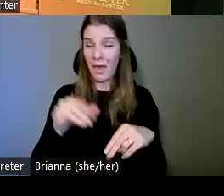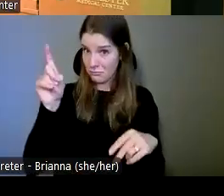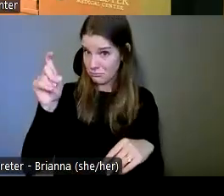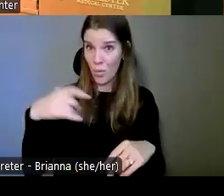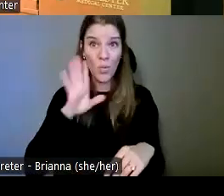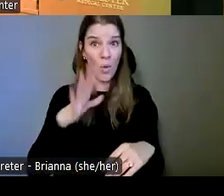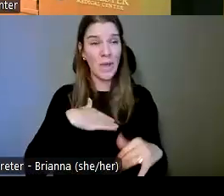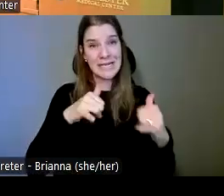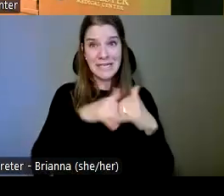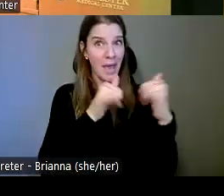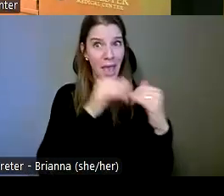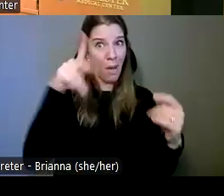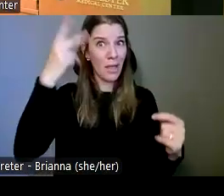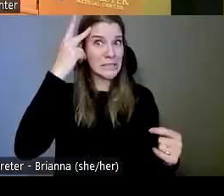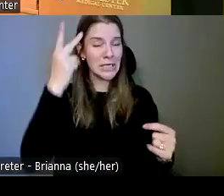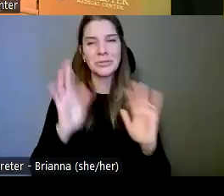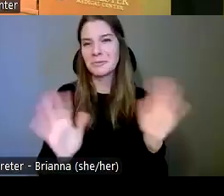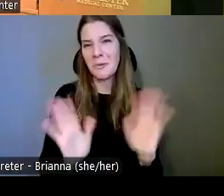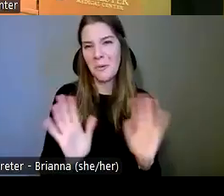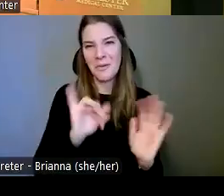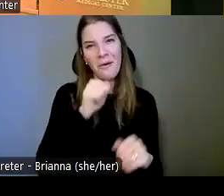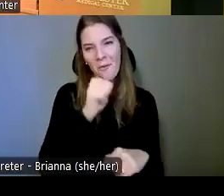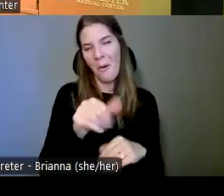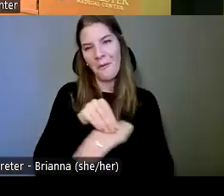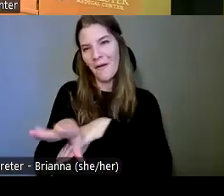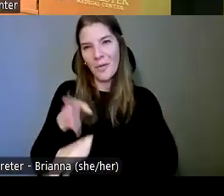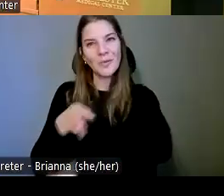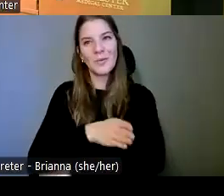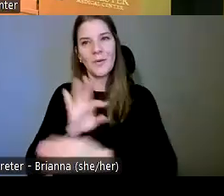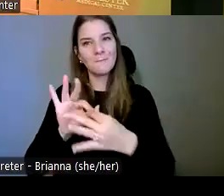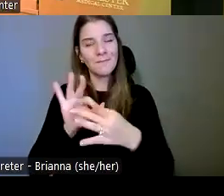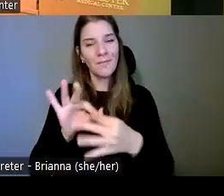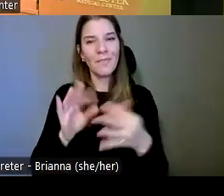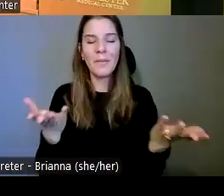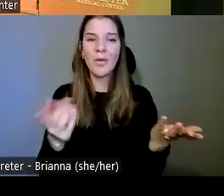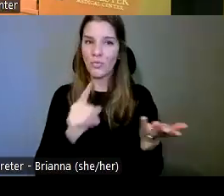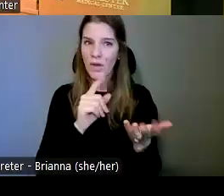that? No, that's not going to go anywhere. There's something fundamental about helping elderly people